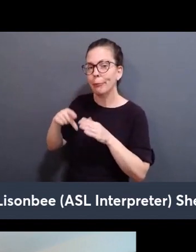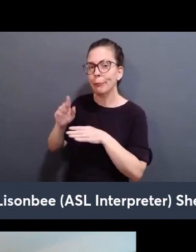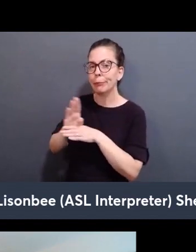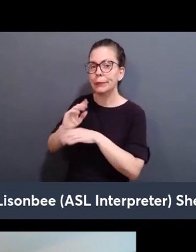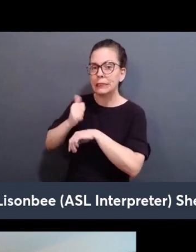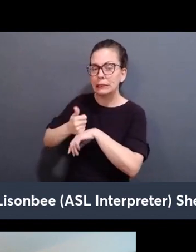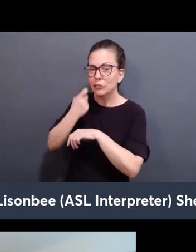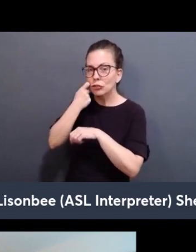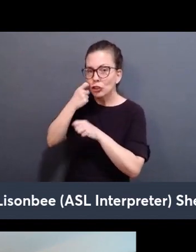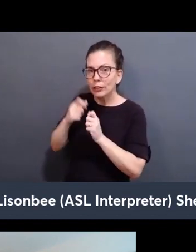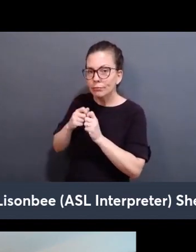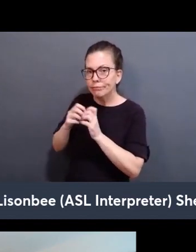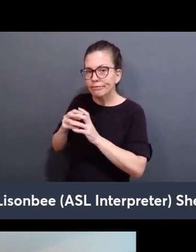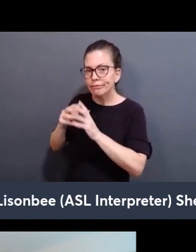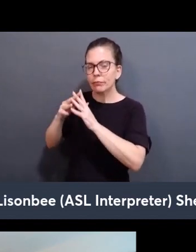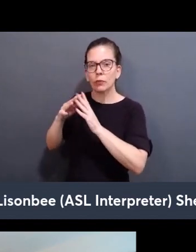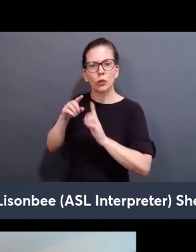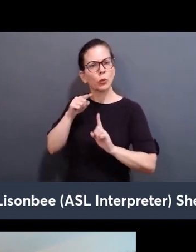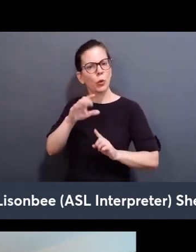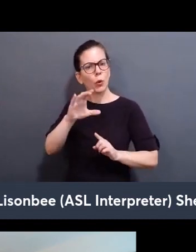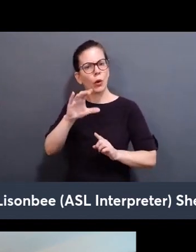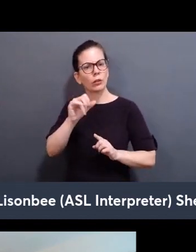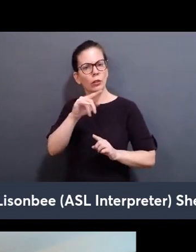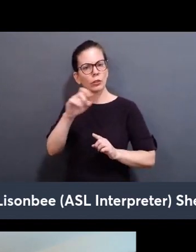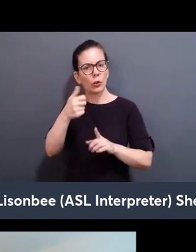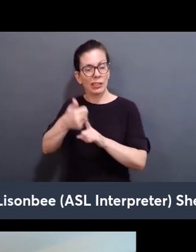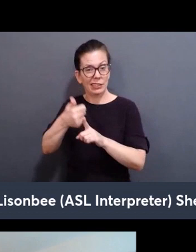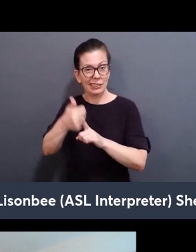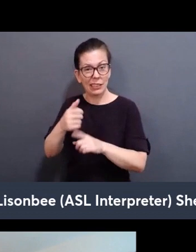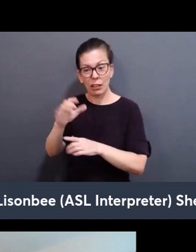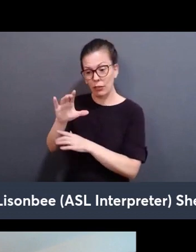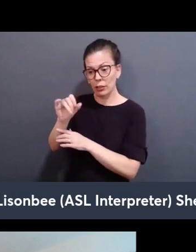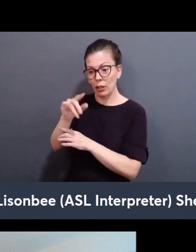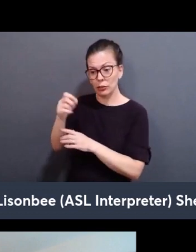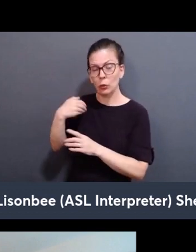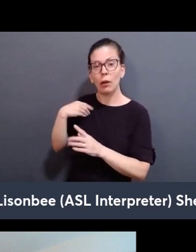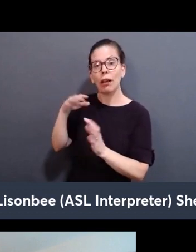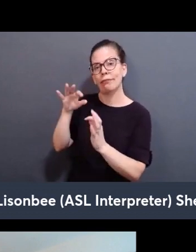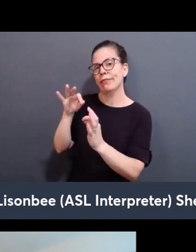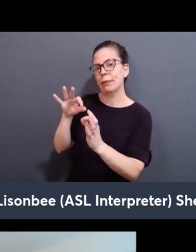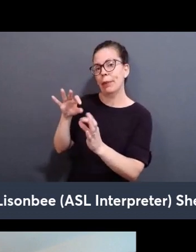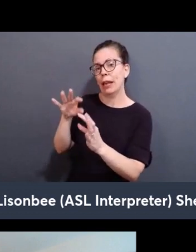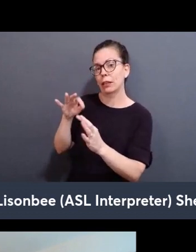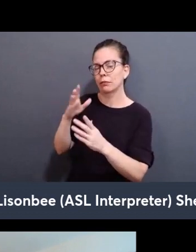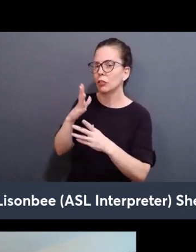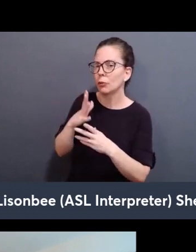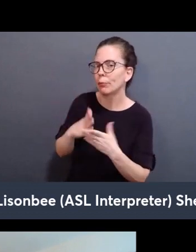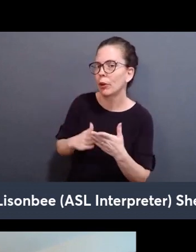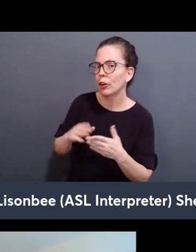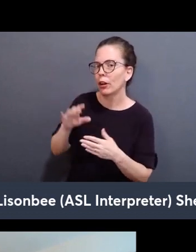so you can just go to the Console itself. The Console has a feedback as part of the Console offering. So we do collect